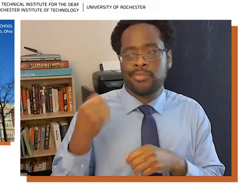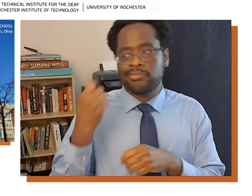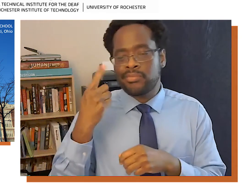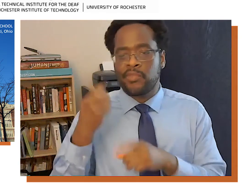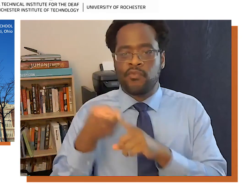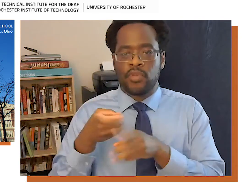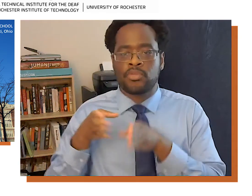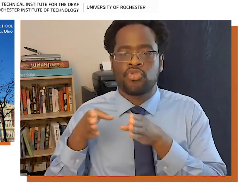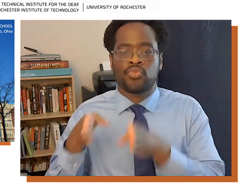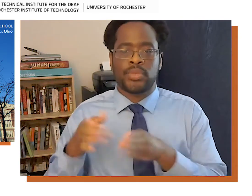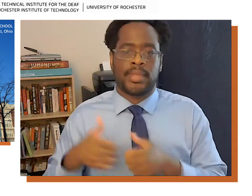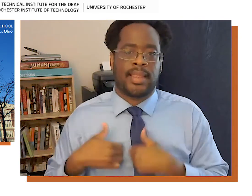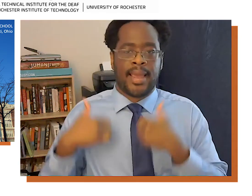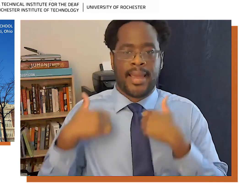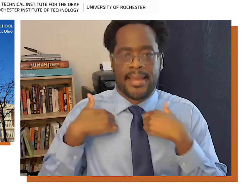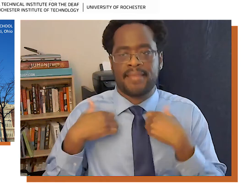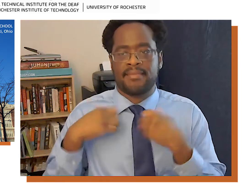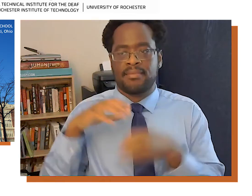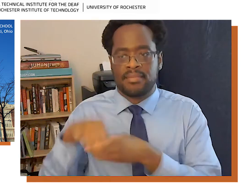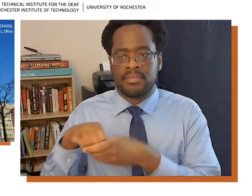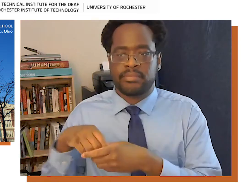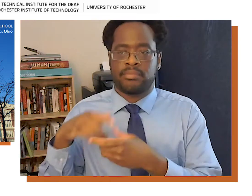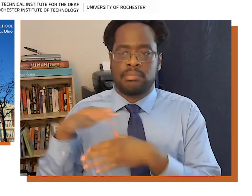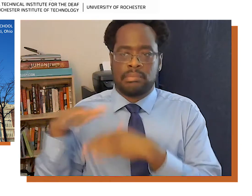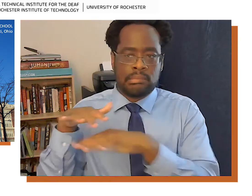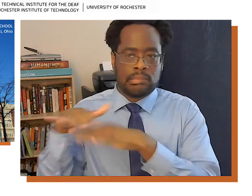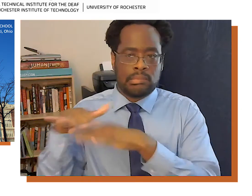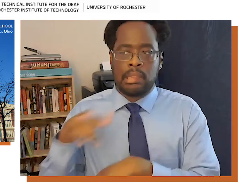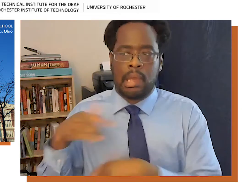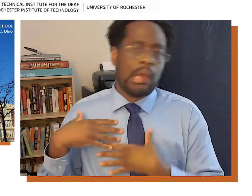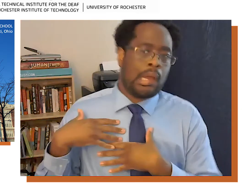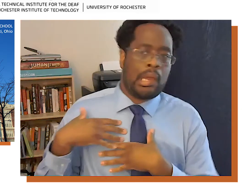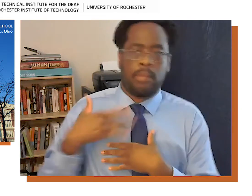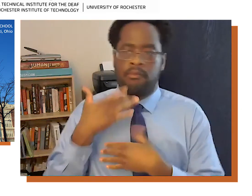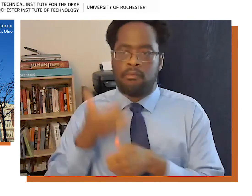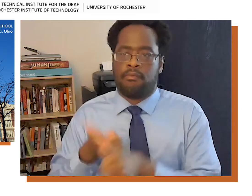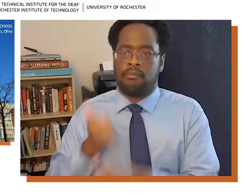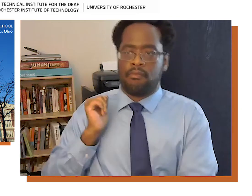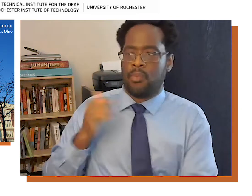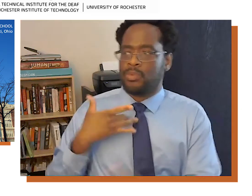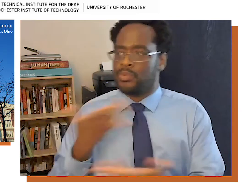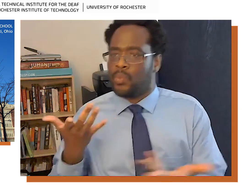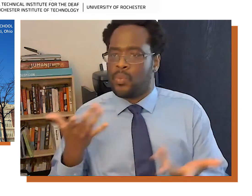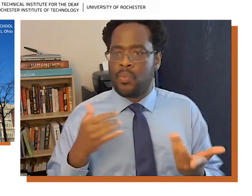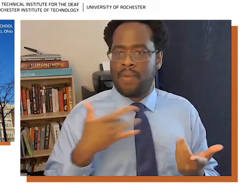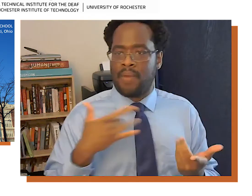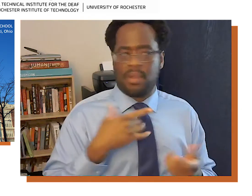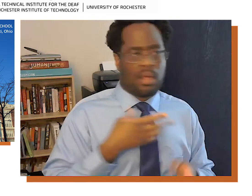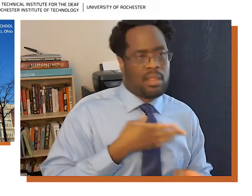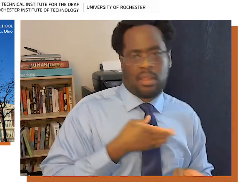you know, and then there was also some street-life people that I preferred to avoid, but I felt like